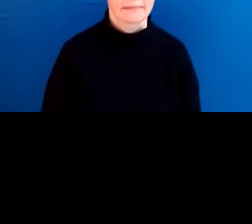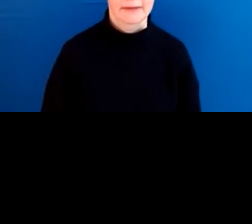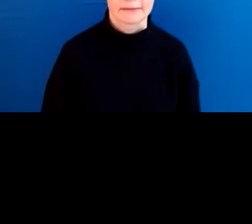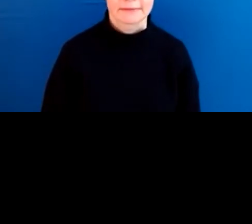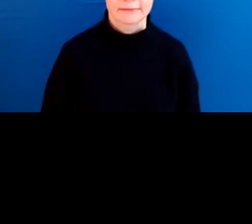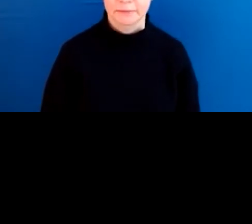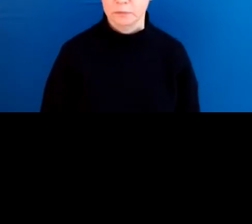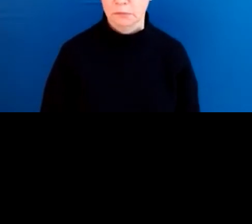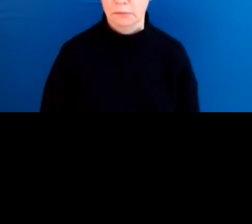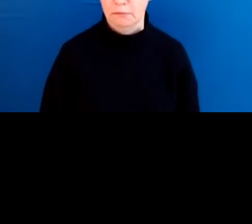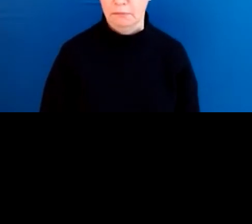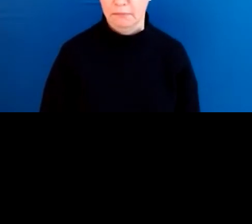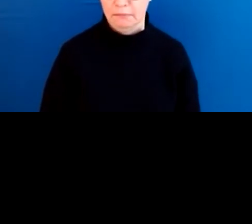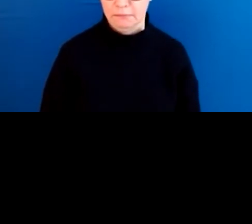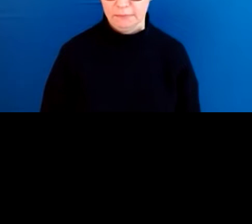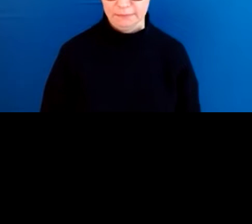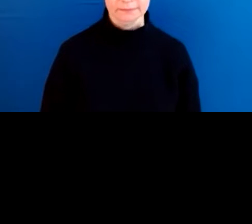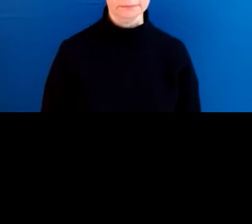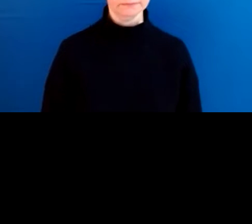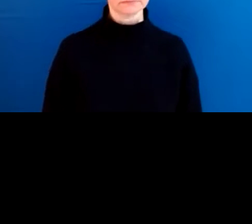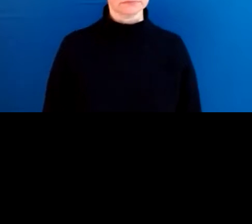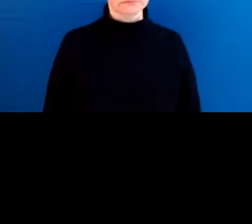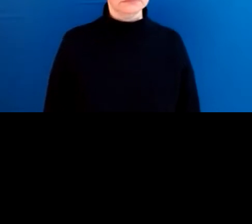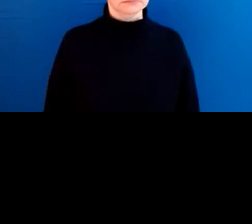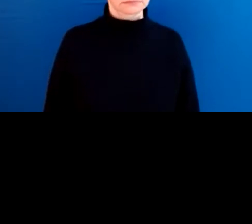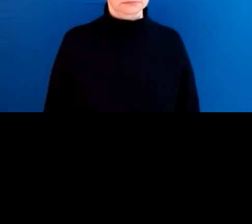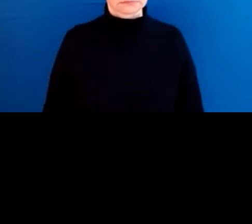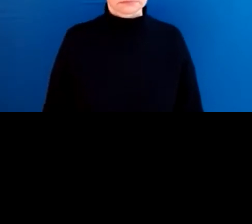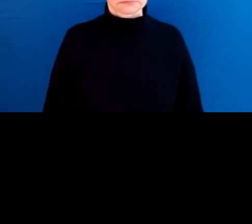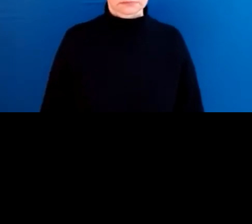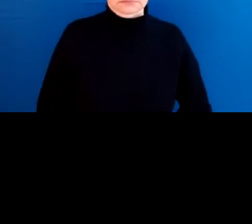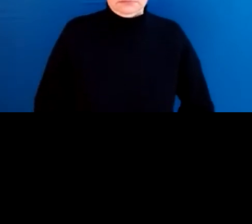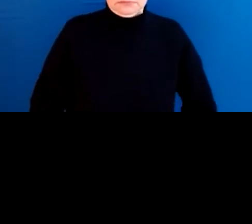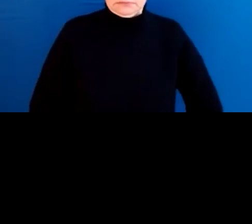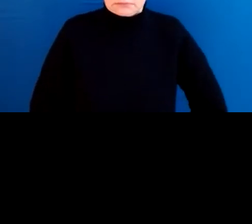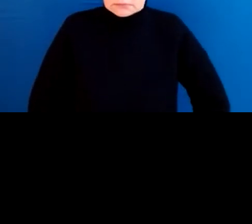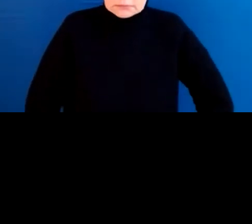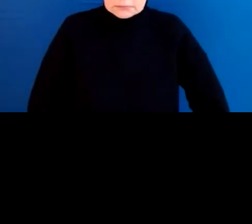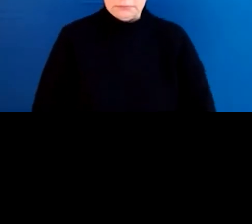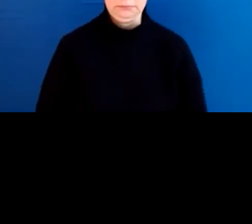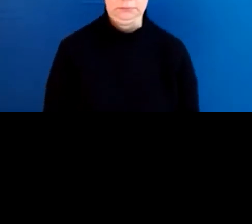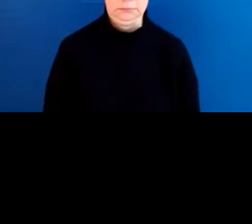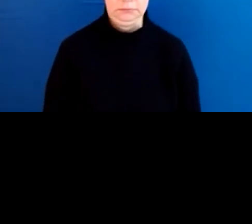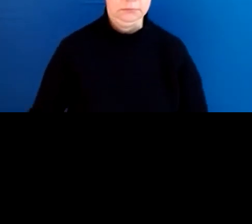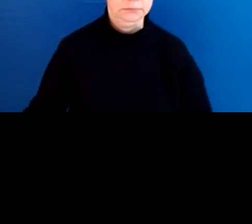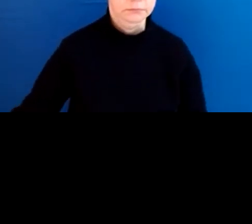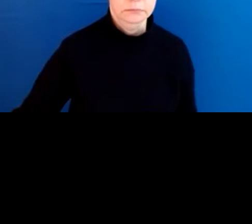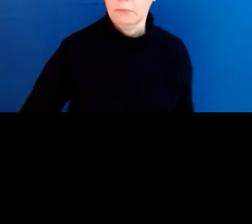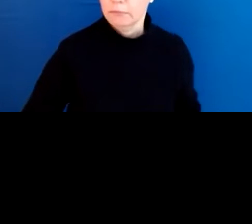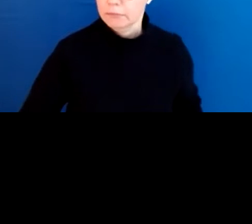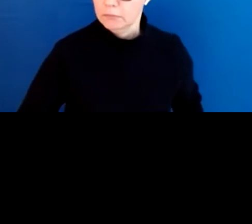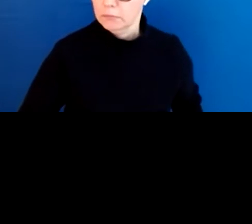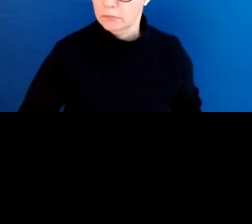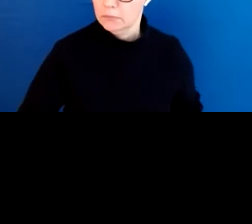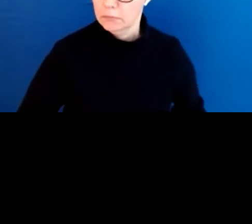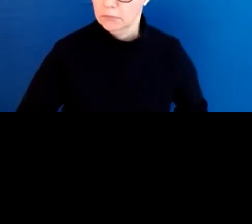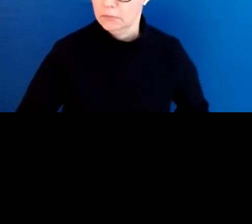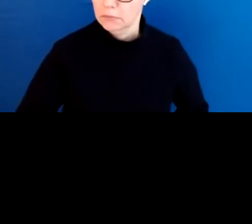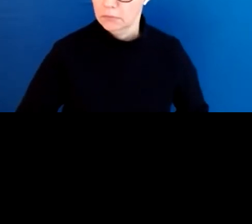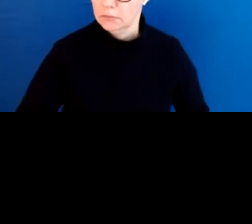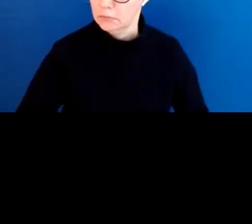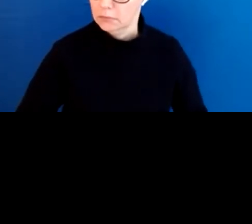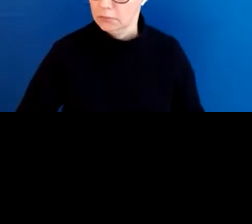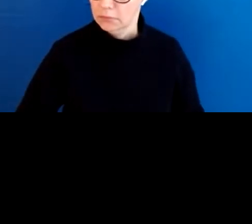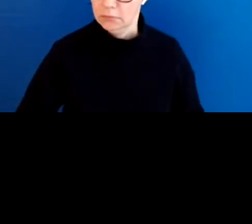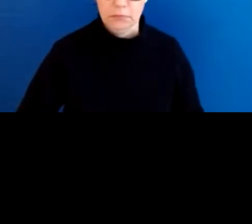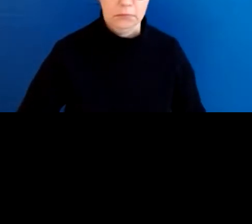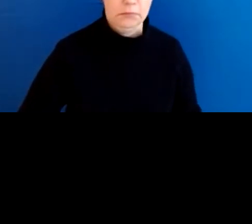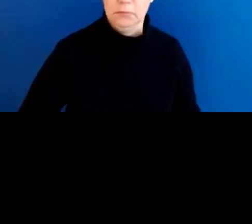And I was wondering if you could just clarify for people that obviously finding those words in those specialist and safe places where the adult is always there.